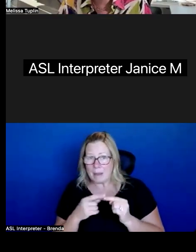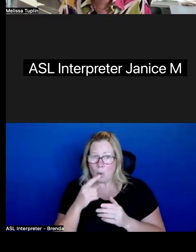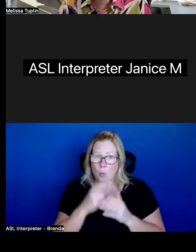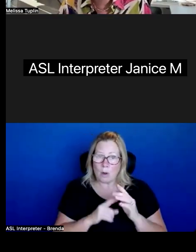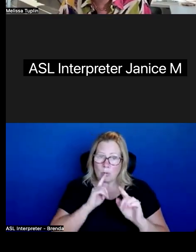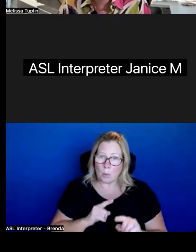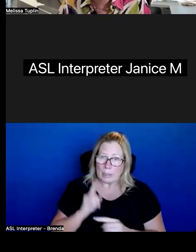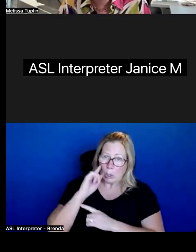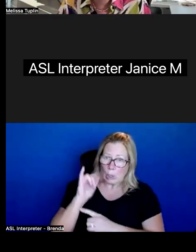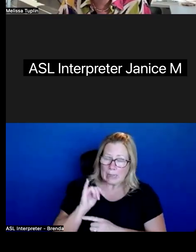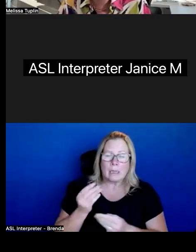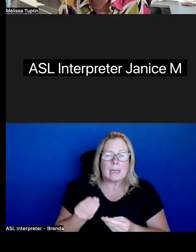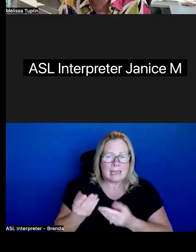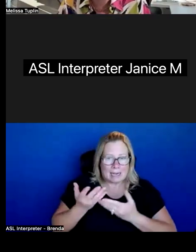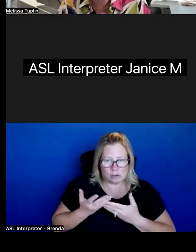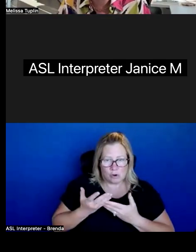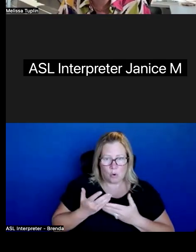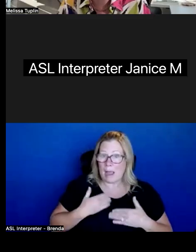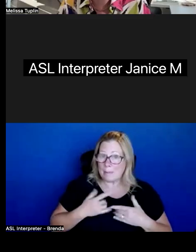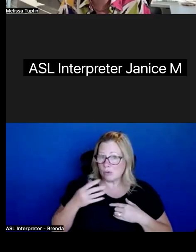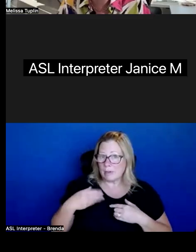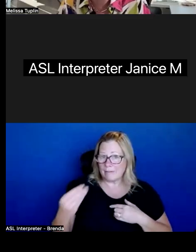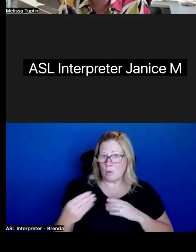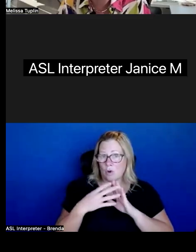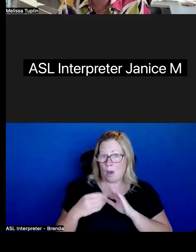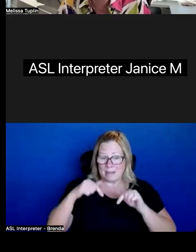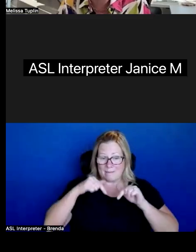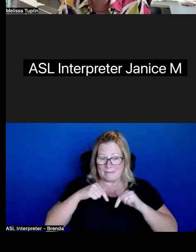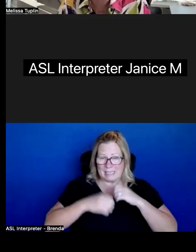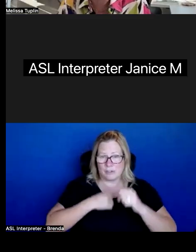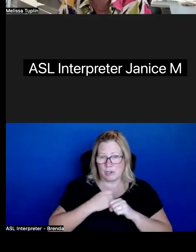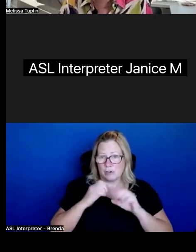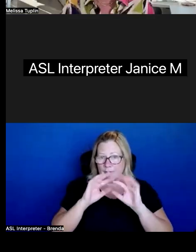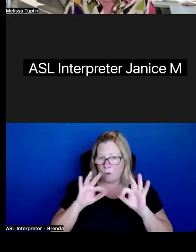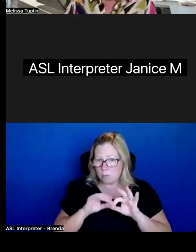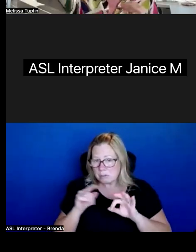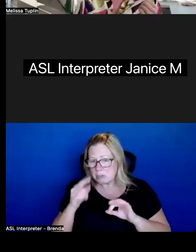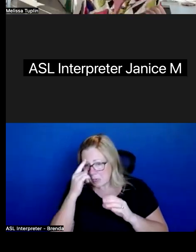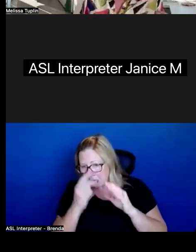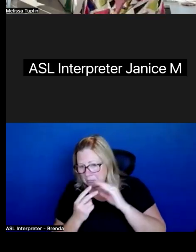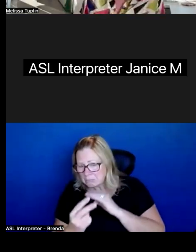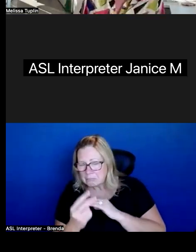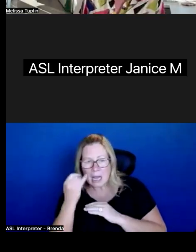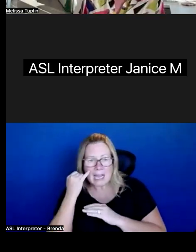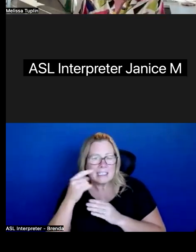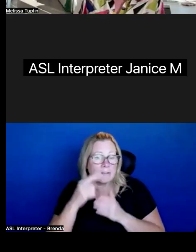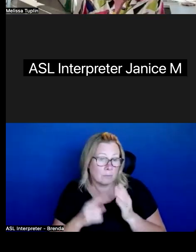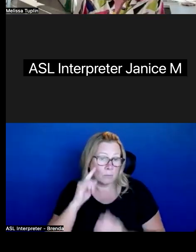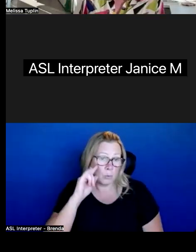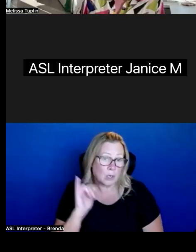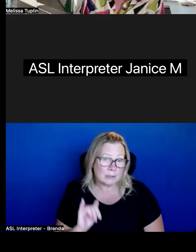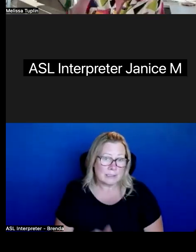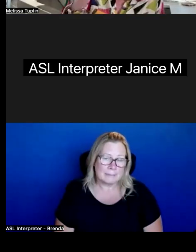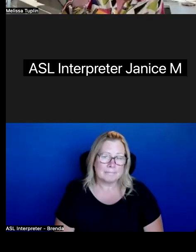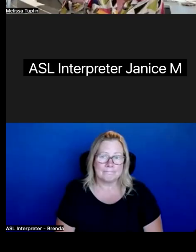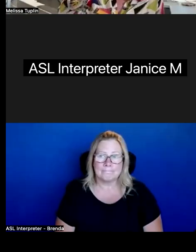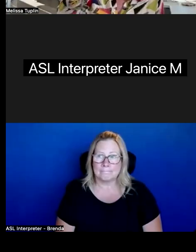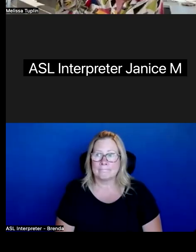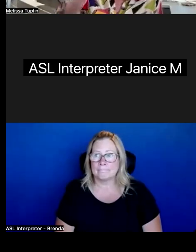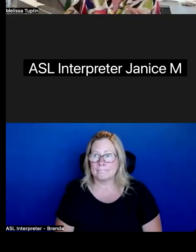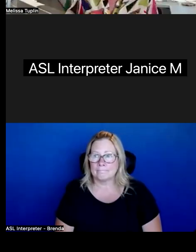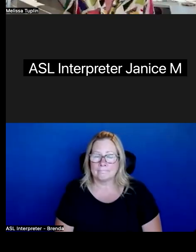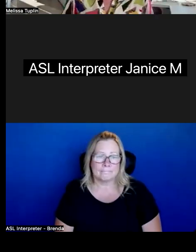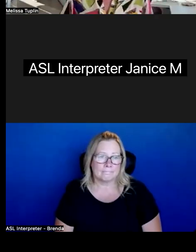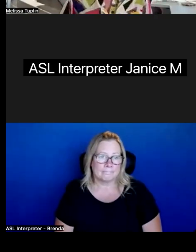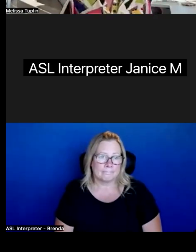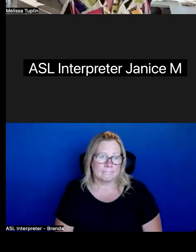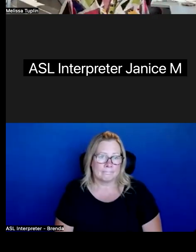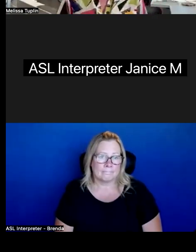let us know. We're happy to send you a copy of this year's statistical form for your reference.